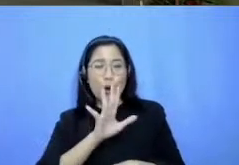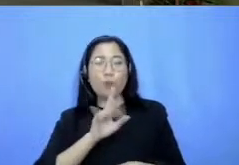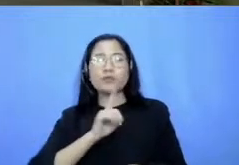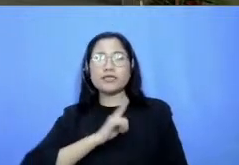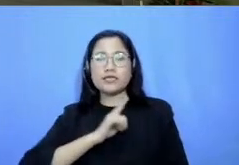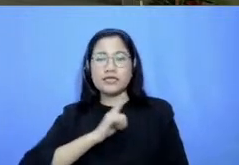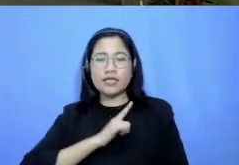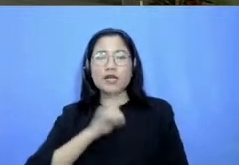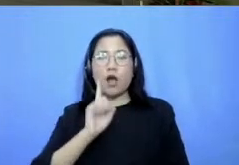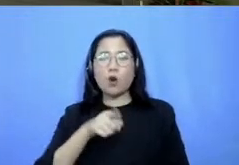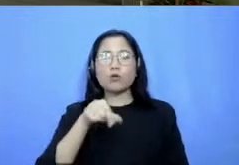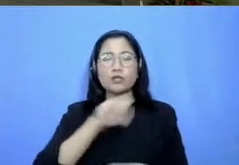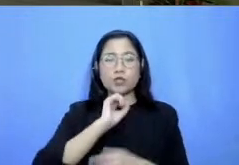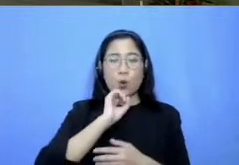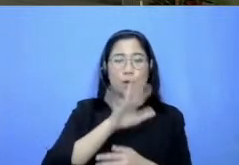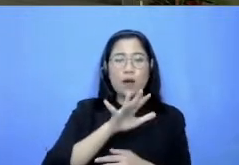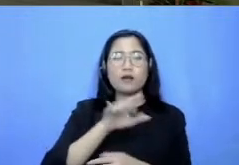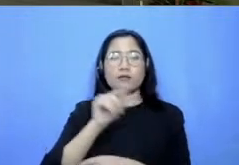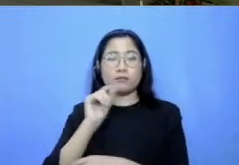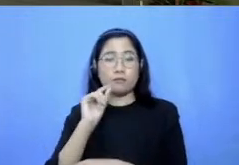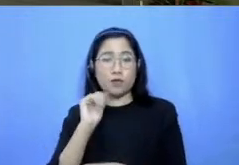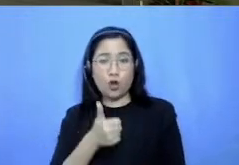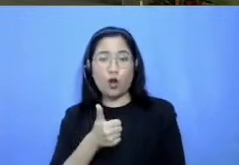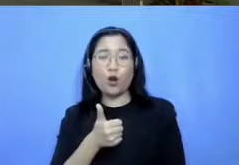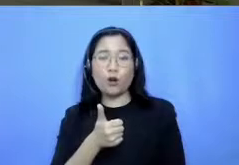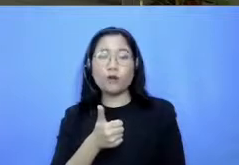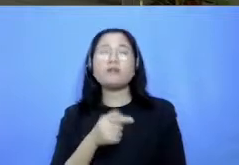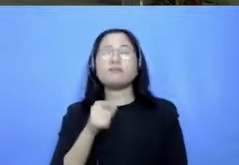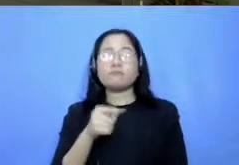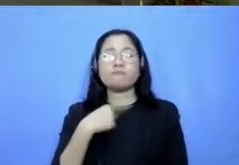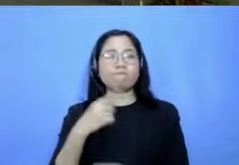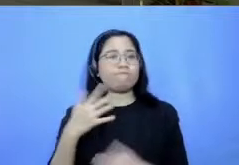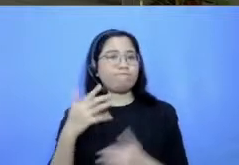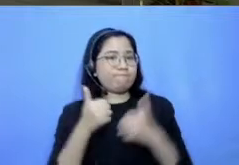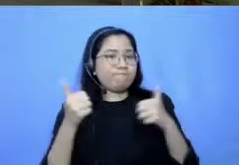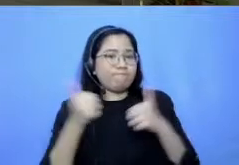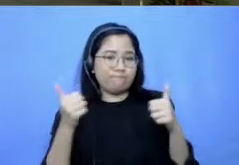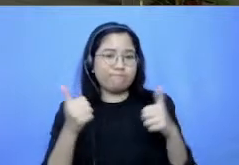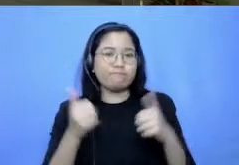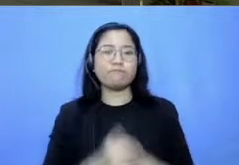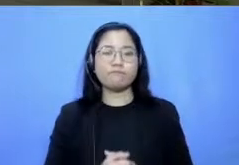Mr. Madam, okay, here's the question. The question is, there is a word,